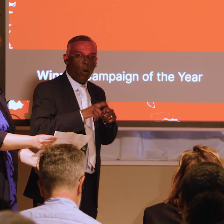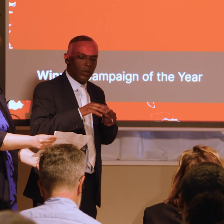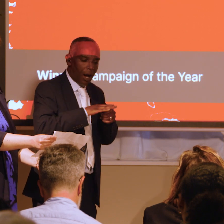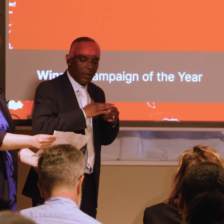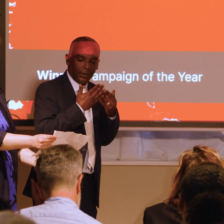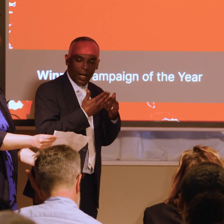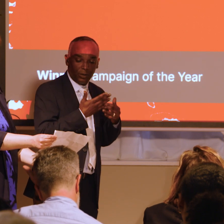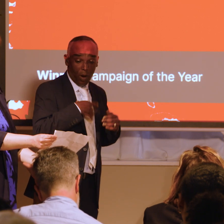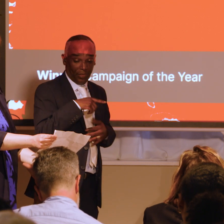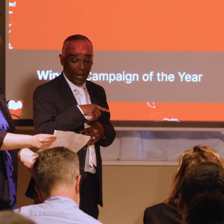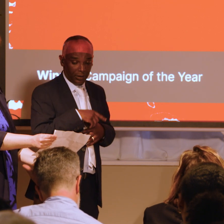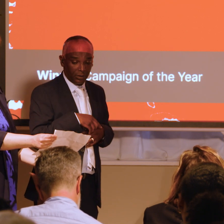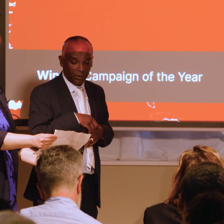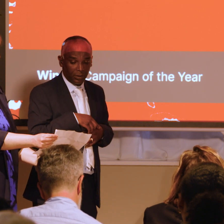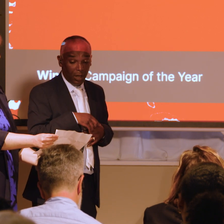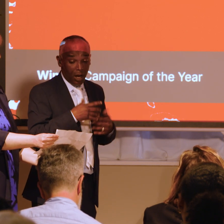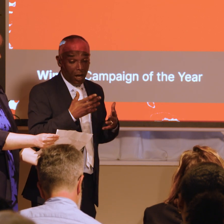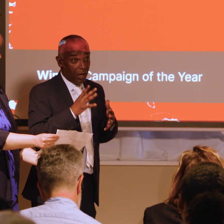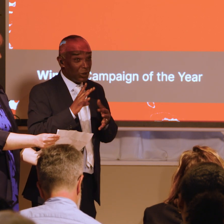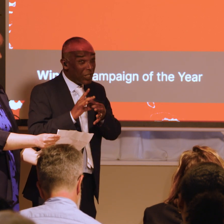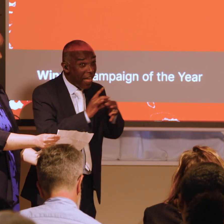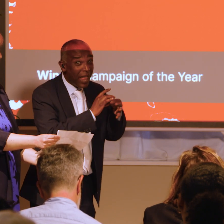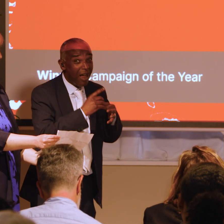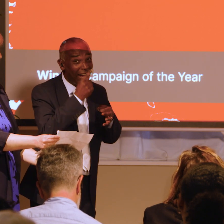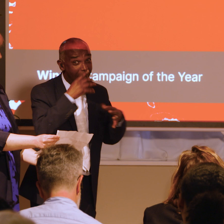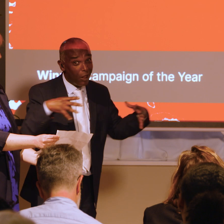to really try and work and progress.